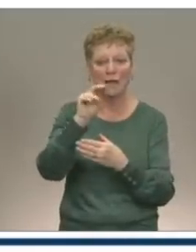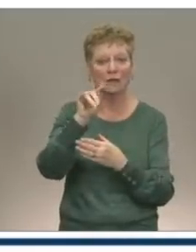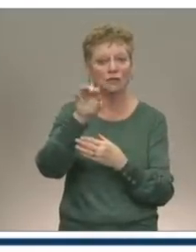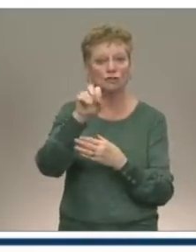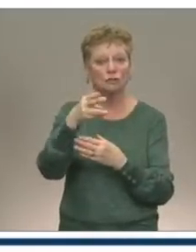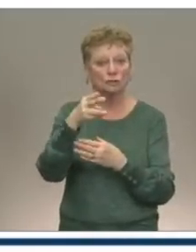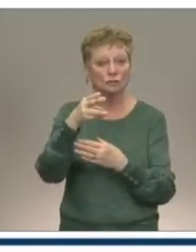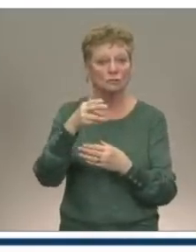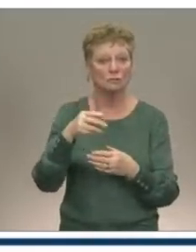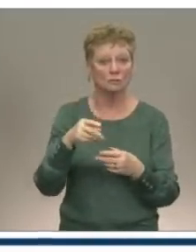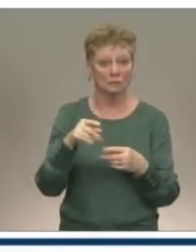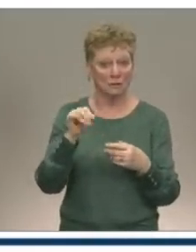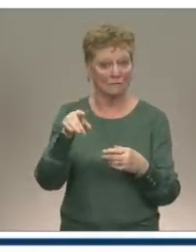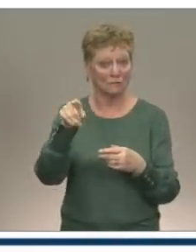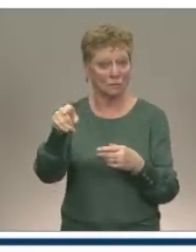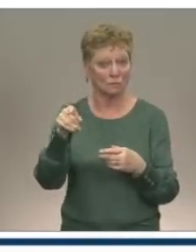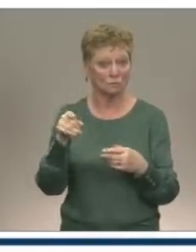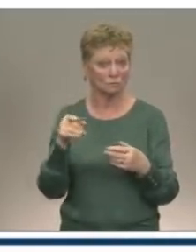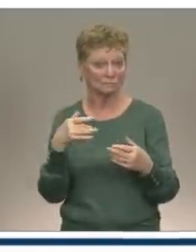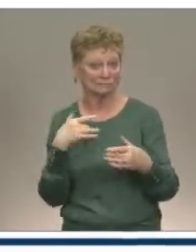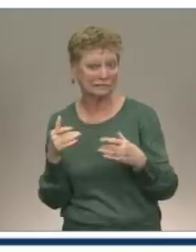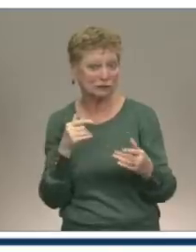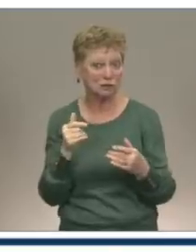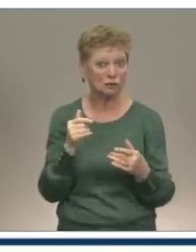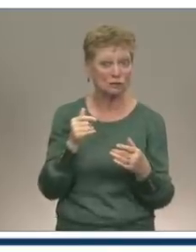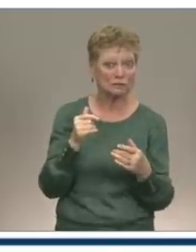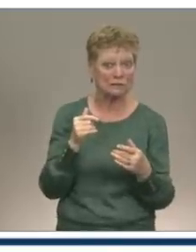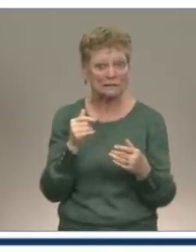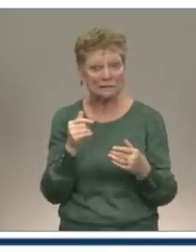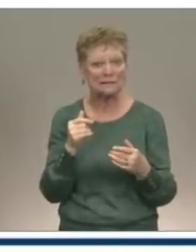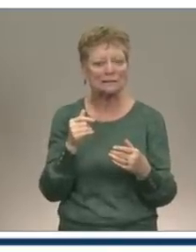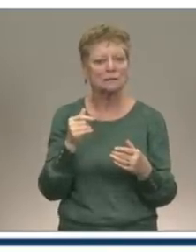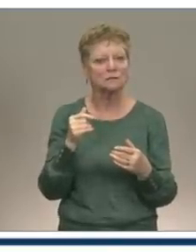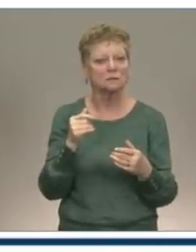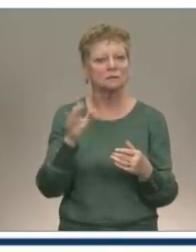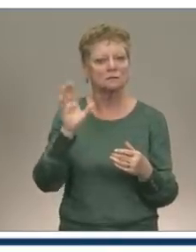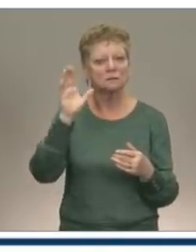um who has some concerns they it's time to it's time to reach out to public health and